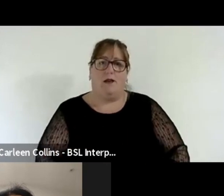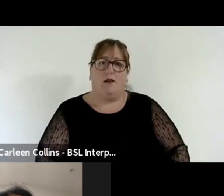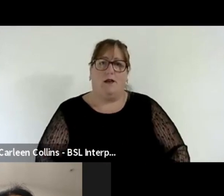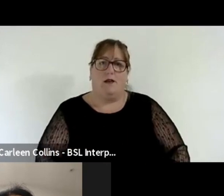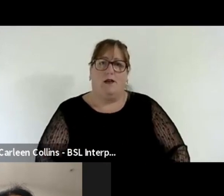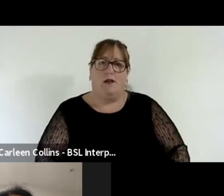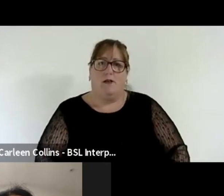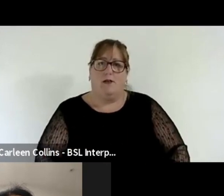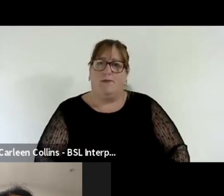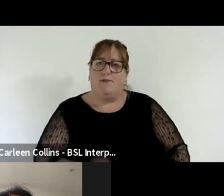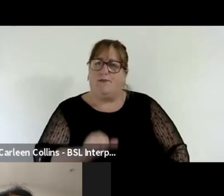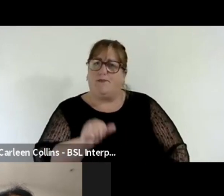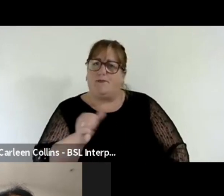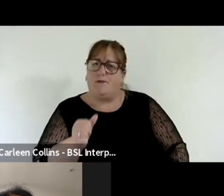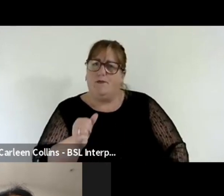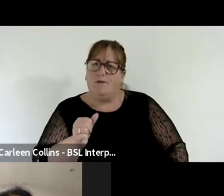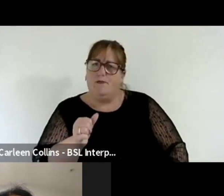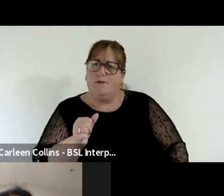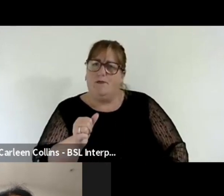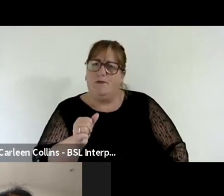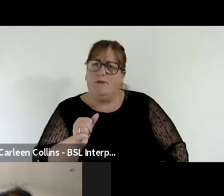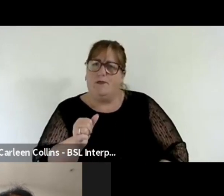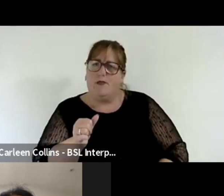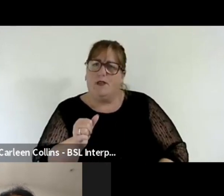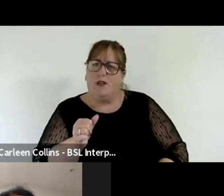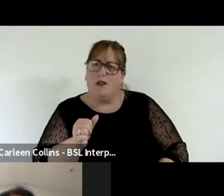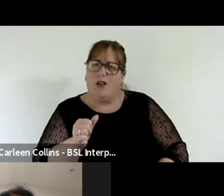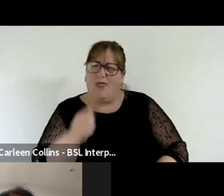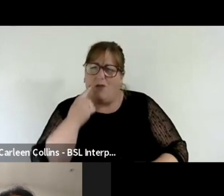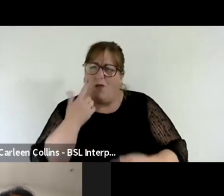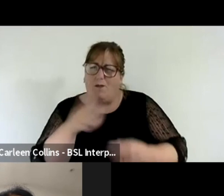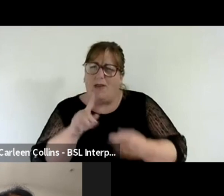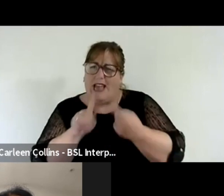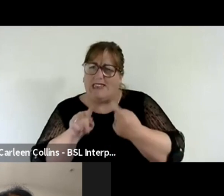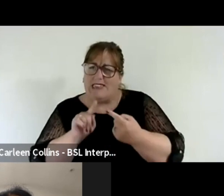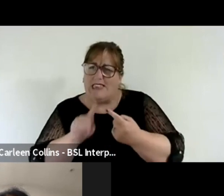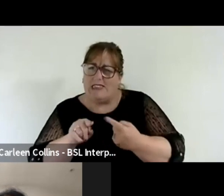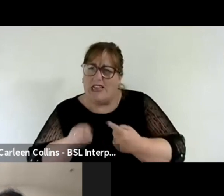We have the palm assist services as well, many services we have.